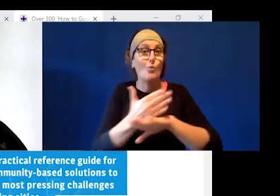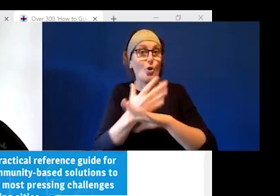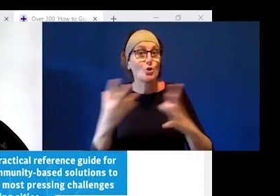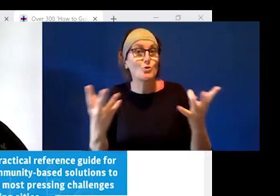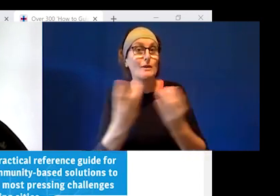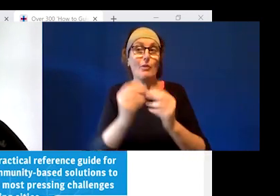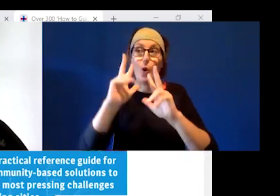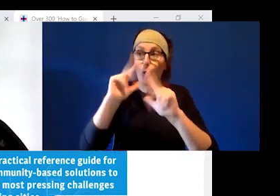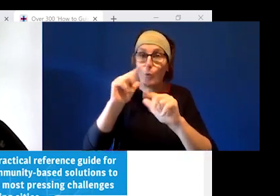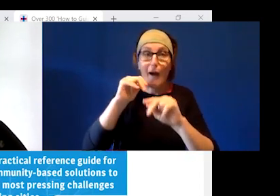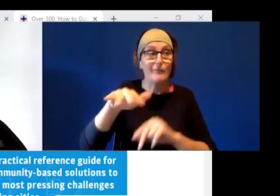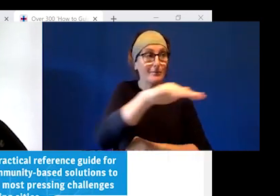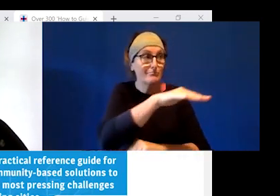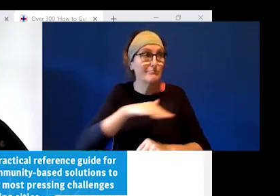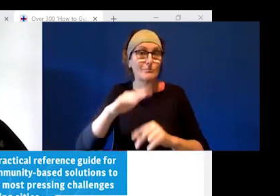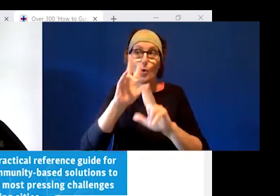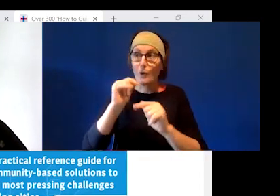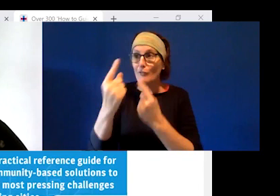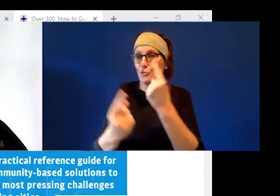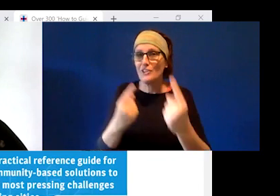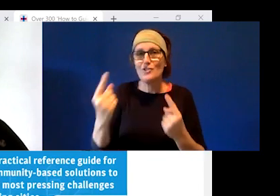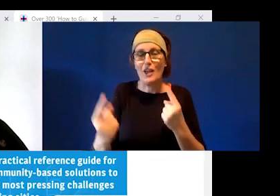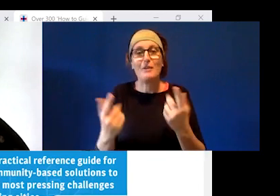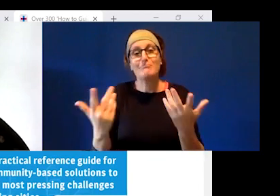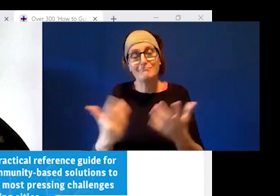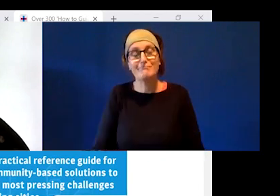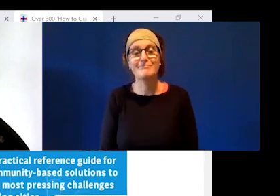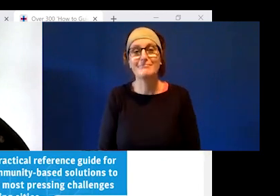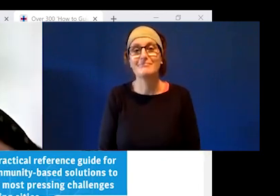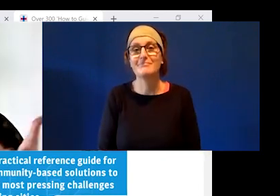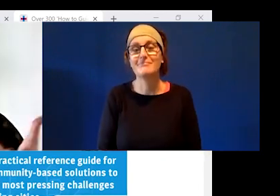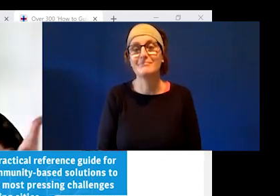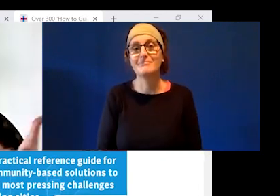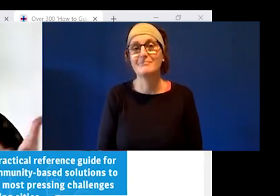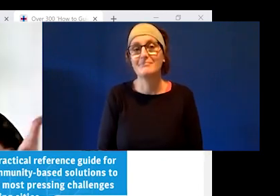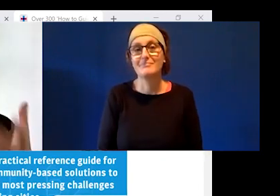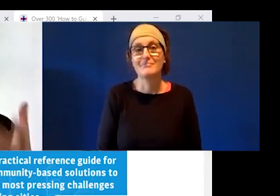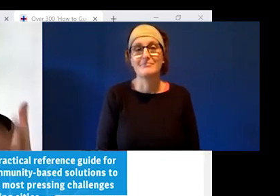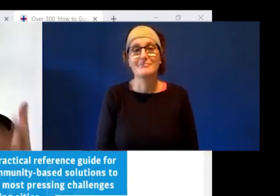country and culture and people, to really make sure that everybody